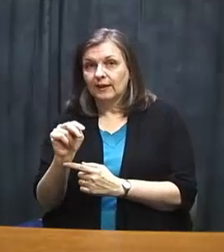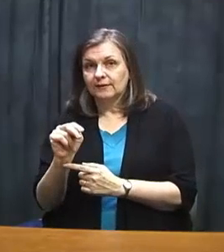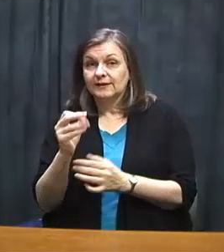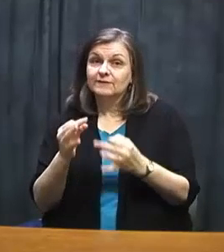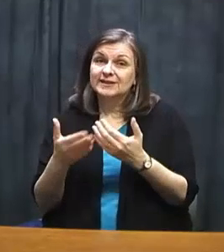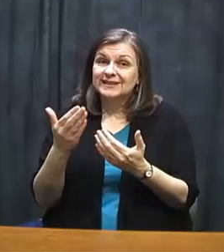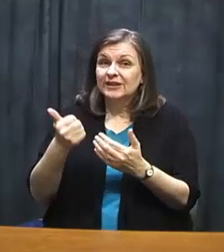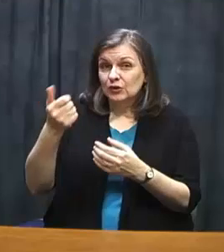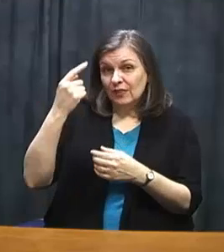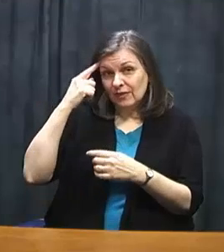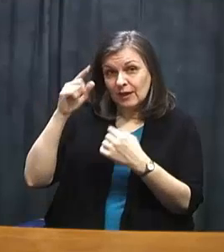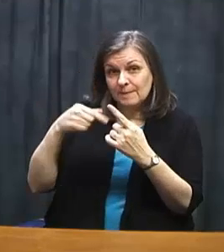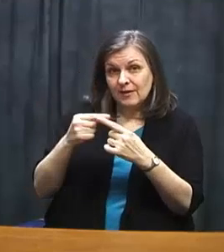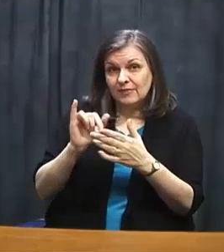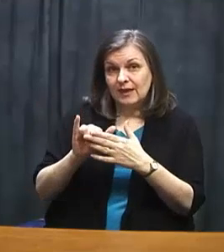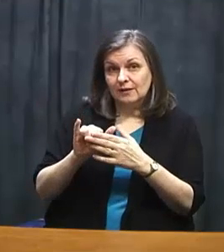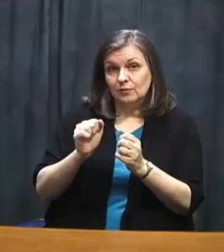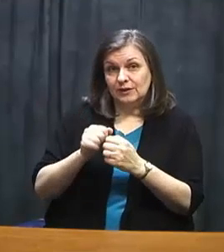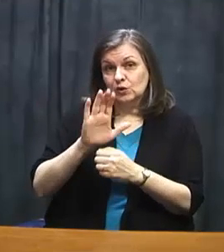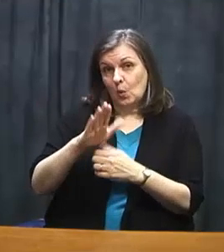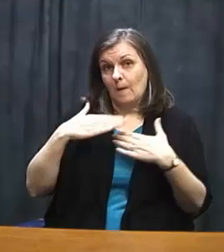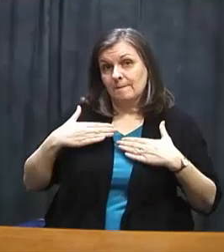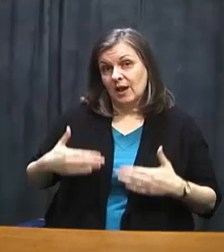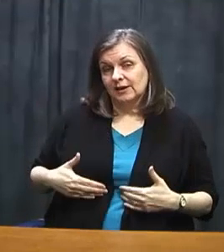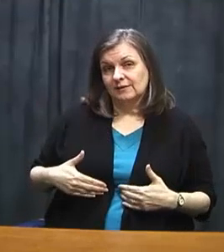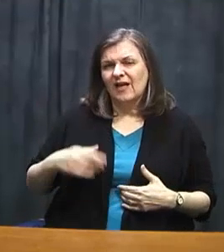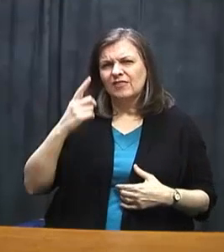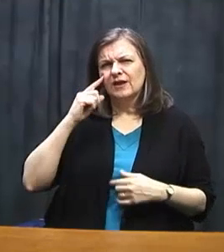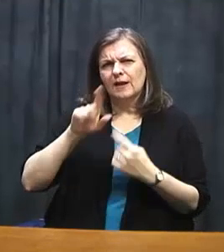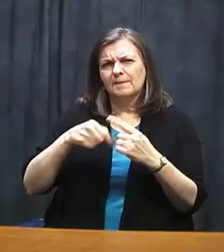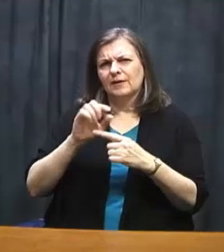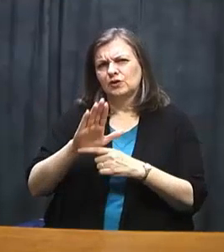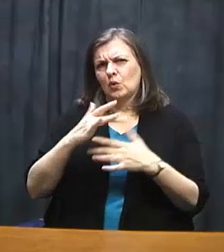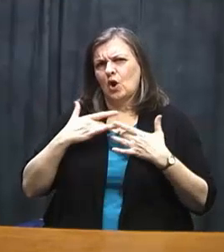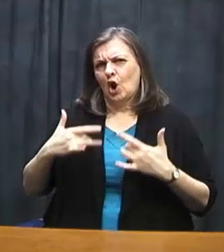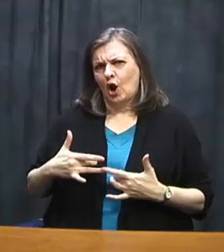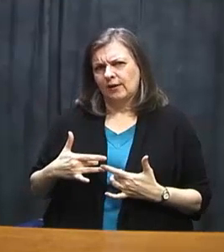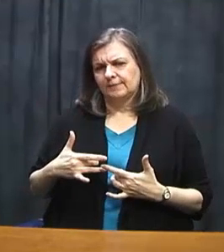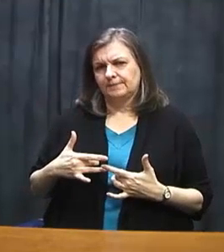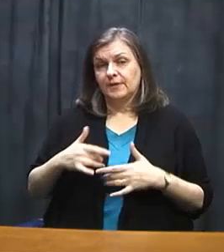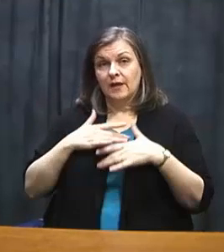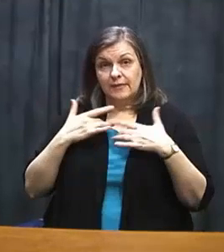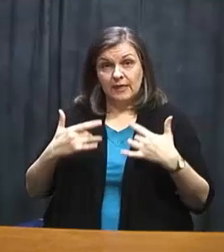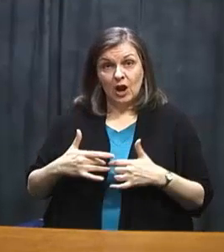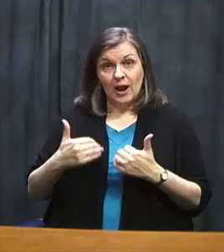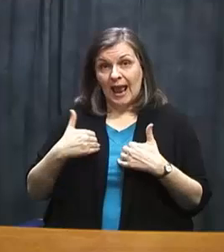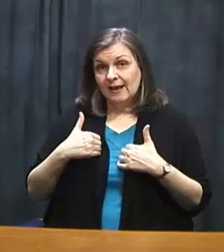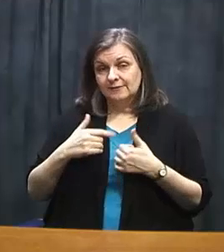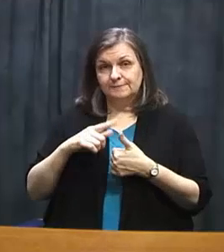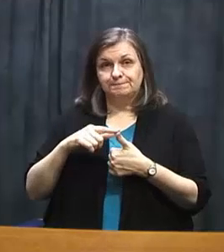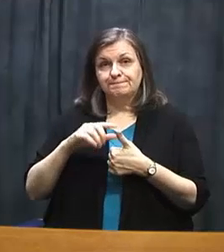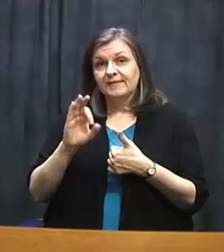if it's easier to think about it in people think about your heart we can talk about